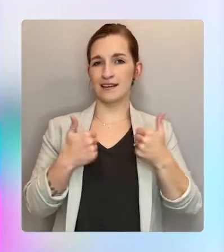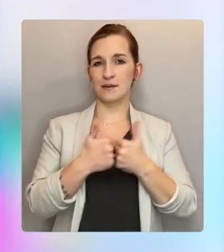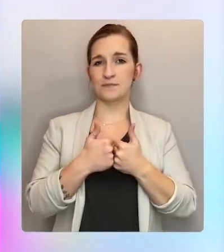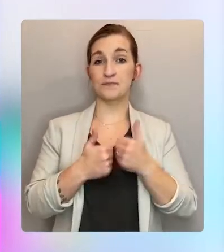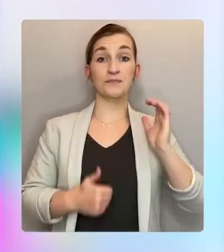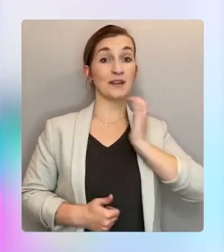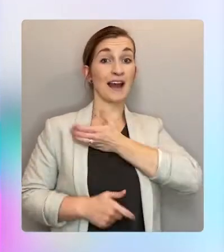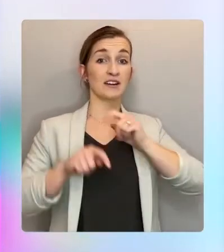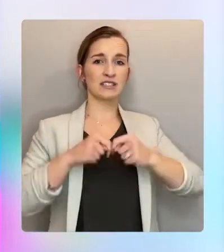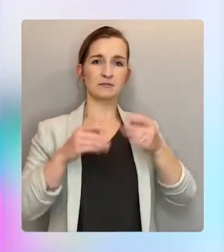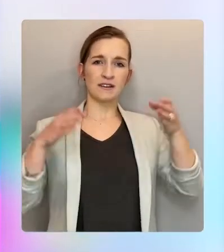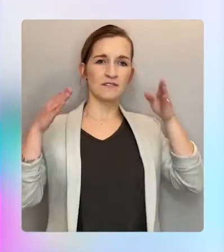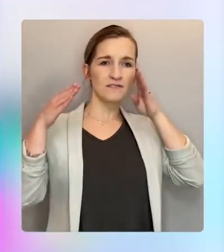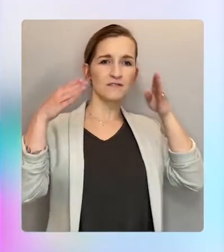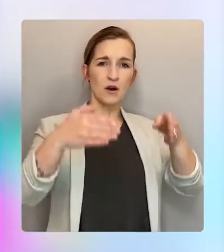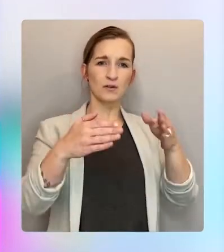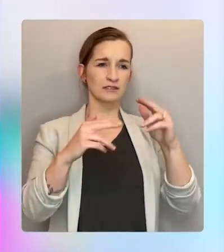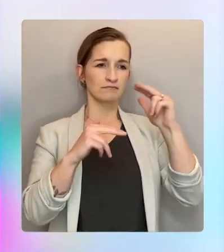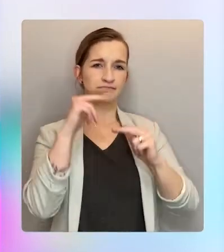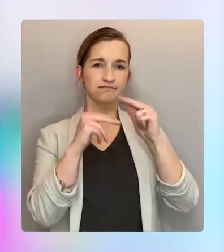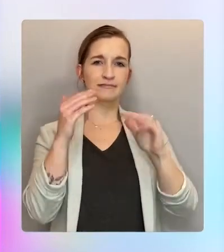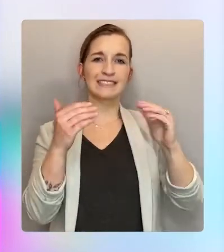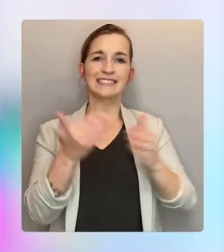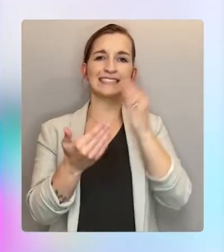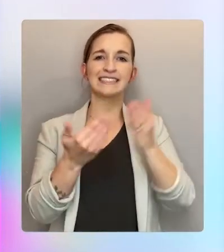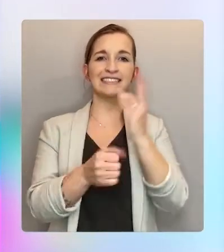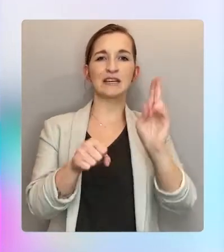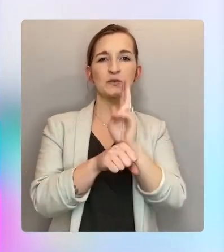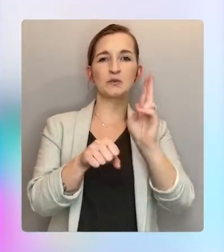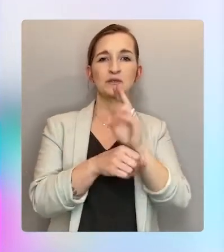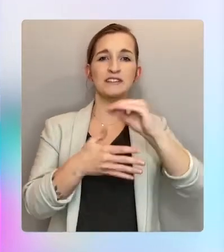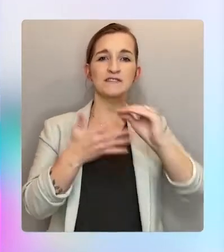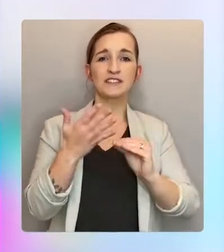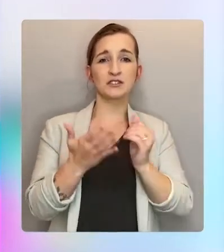on building easy-to-use features to help you monetize and engage your audience